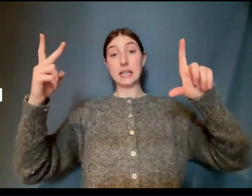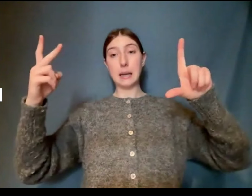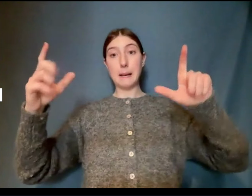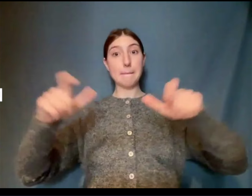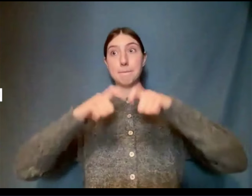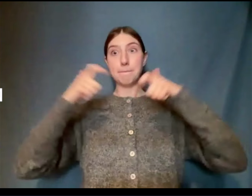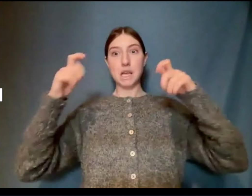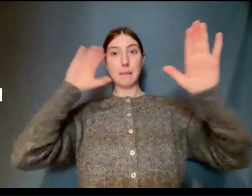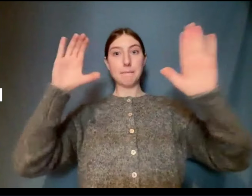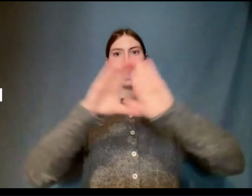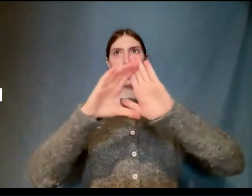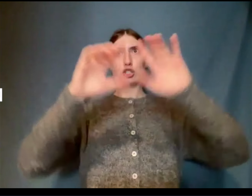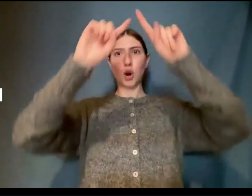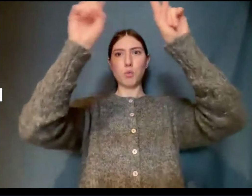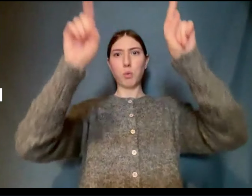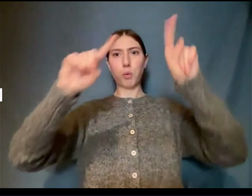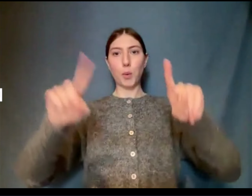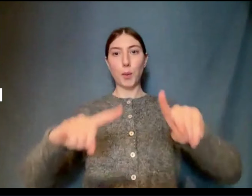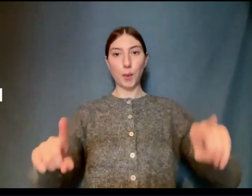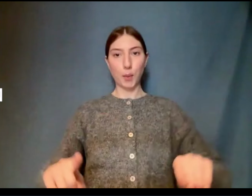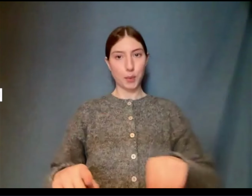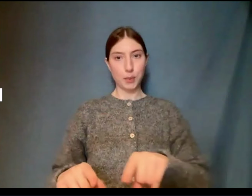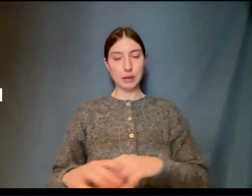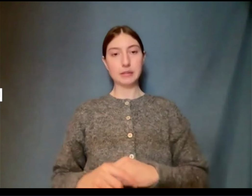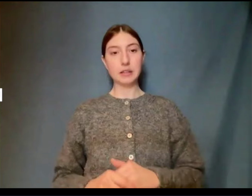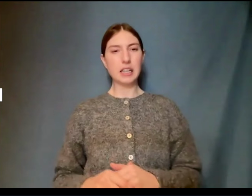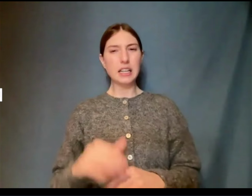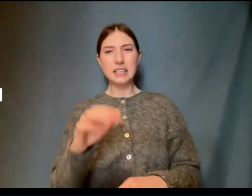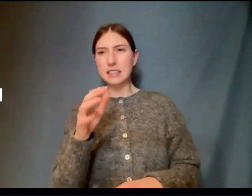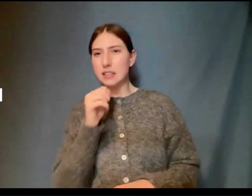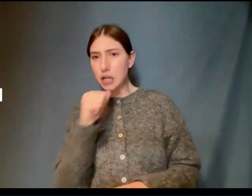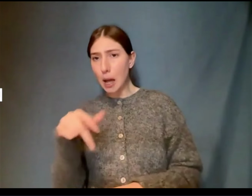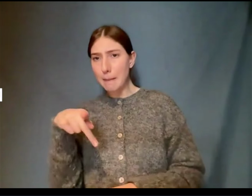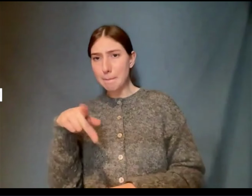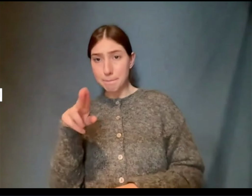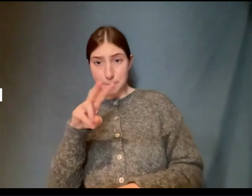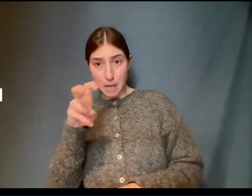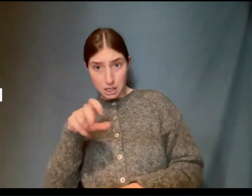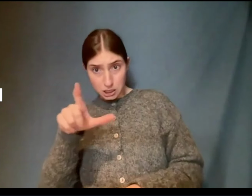but kind of. But it's it's not in any specific way that you could put one piece with another.